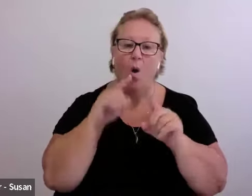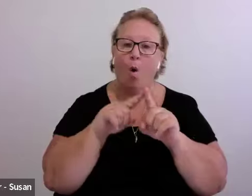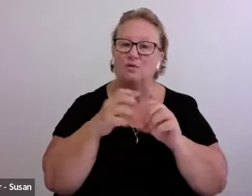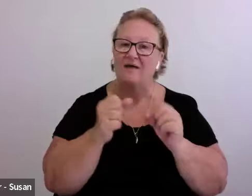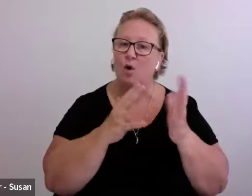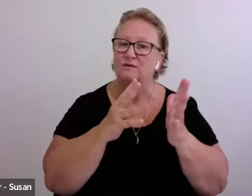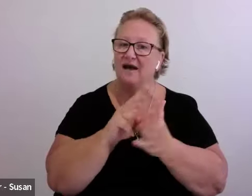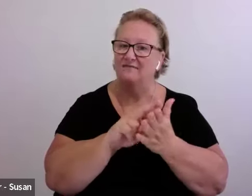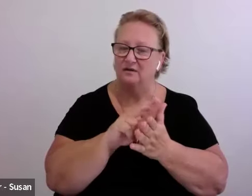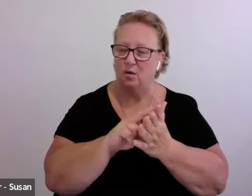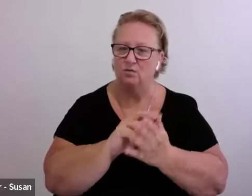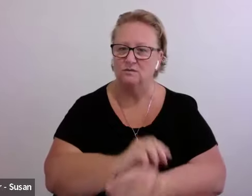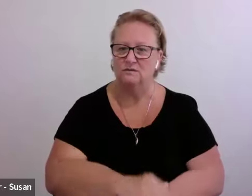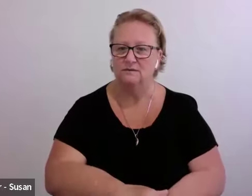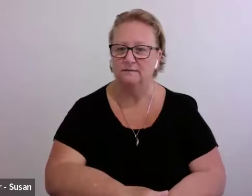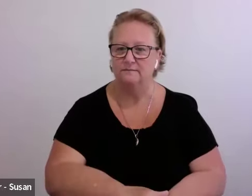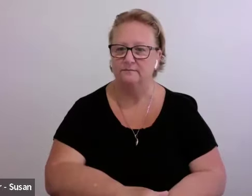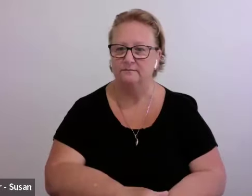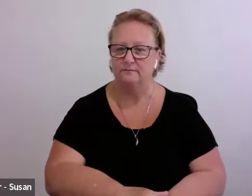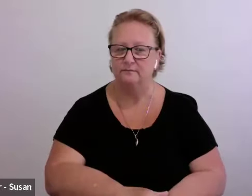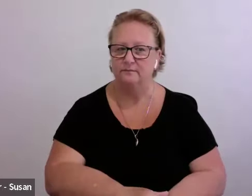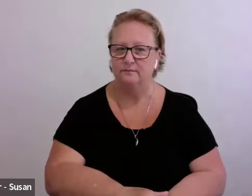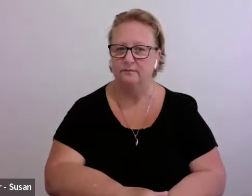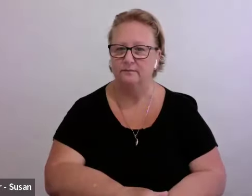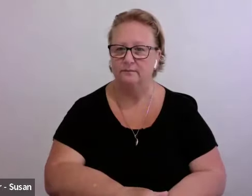communities. These are designed to help teams. There